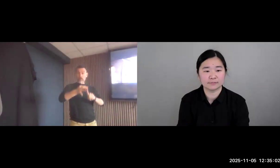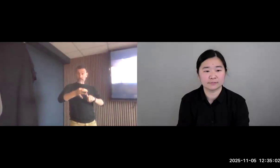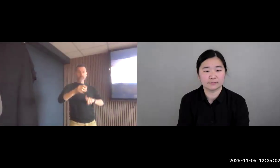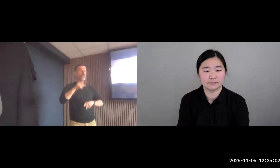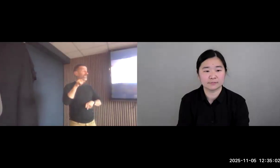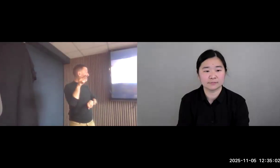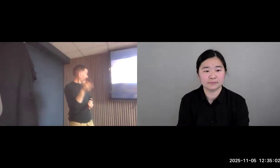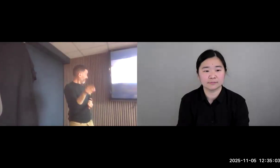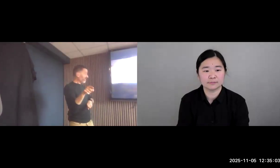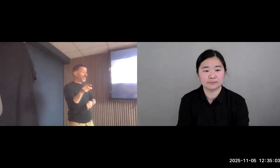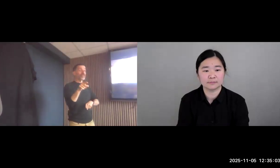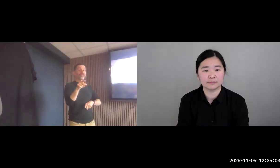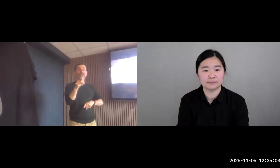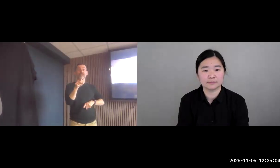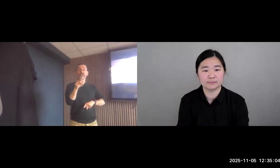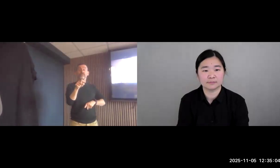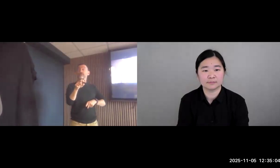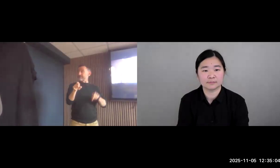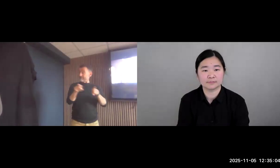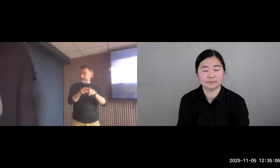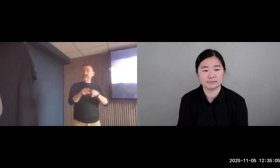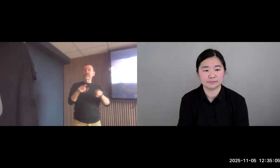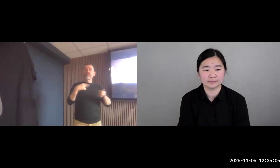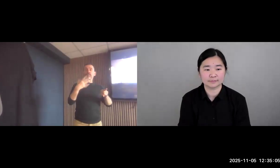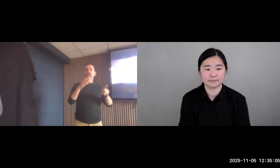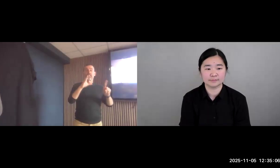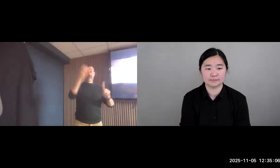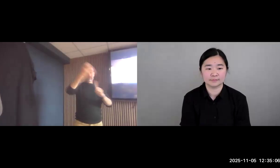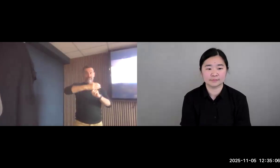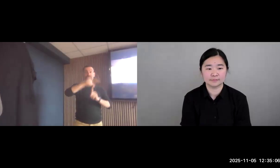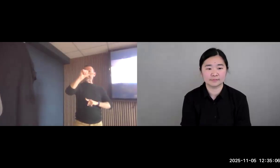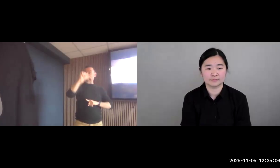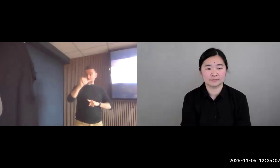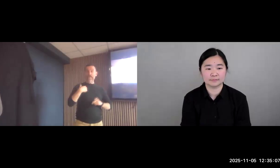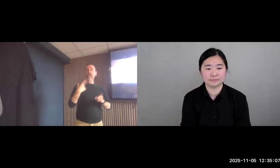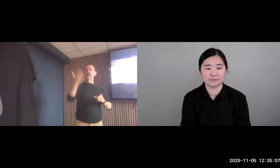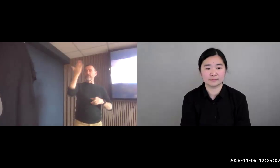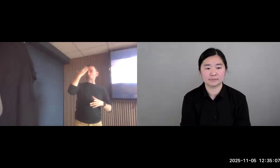I just wanted to add to this point.